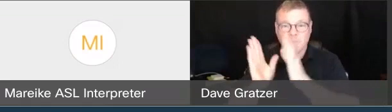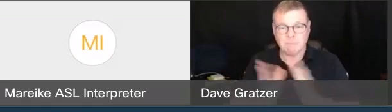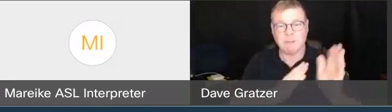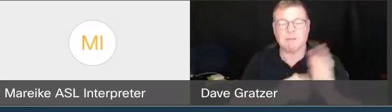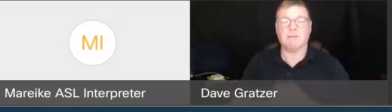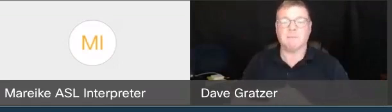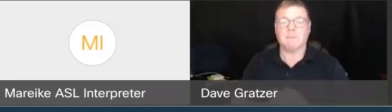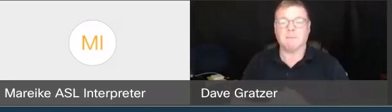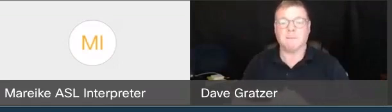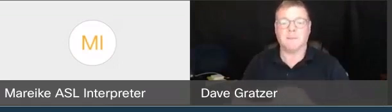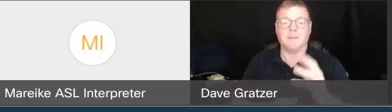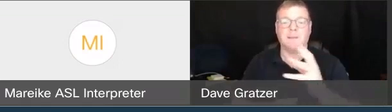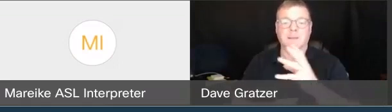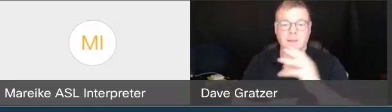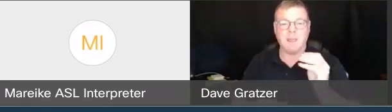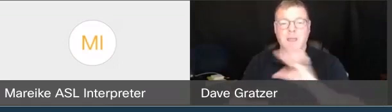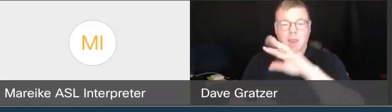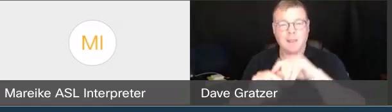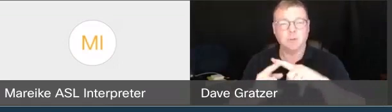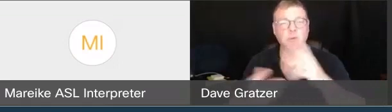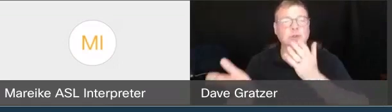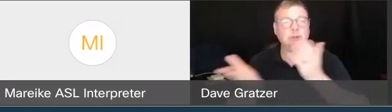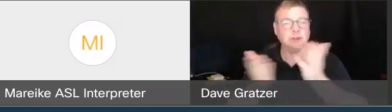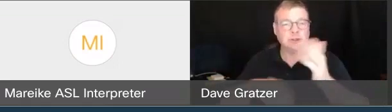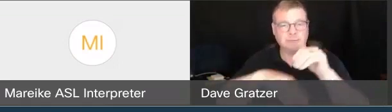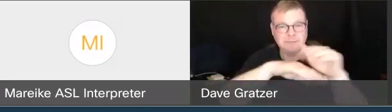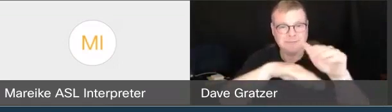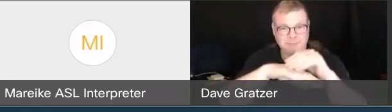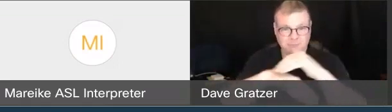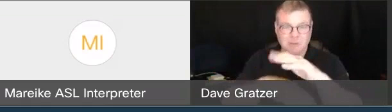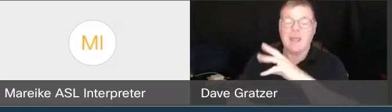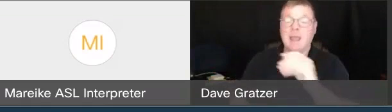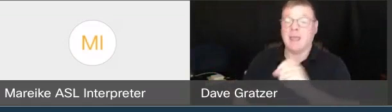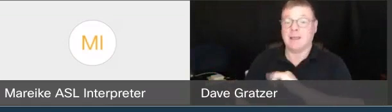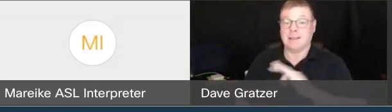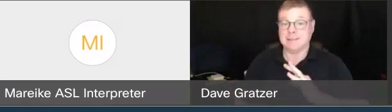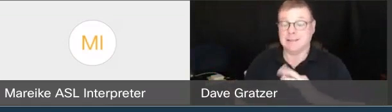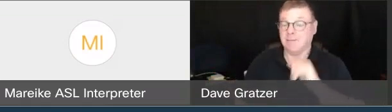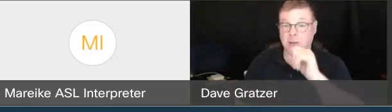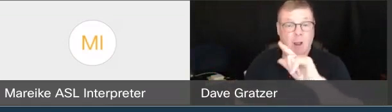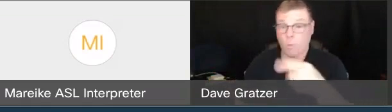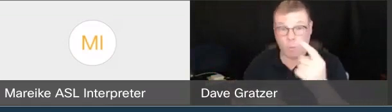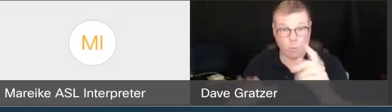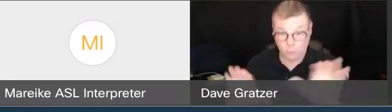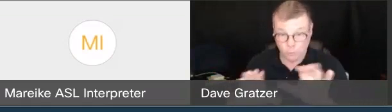into the service delivery and that the staff are able to not only do that, but sort of articulate